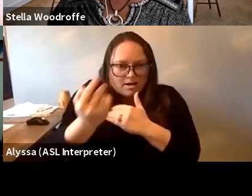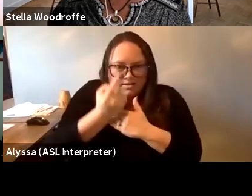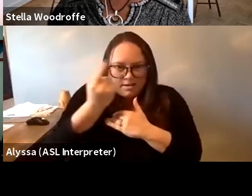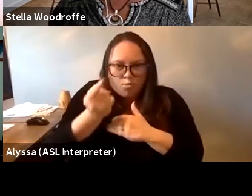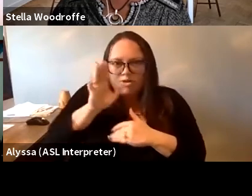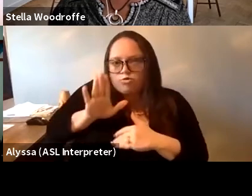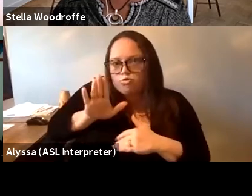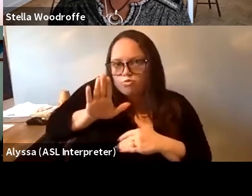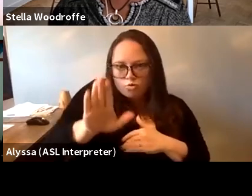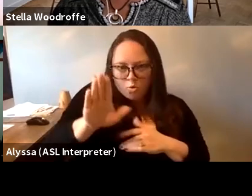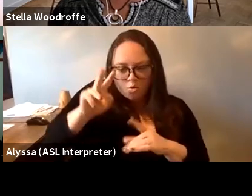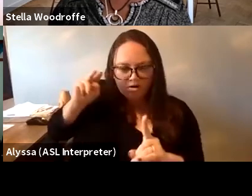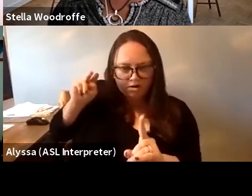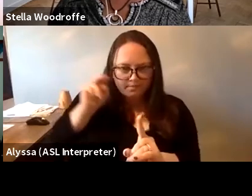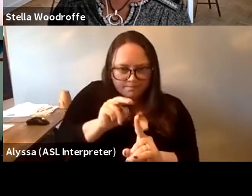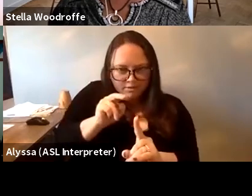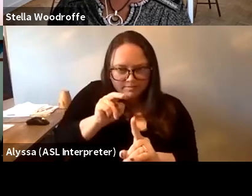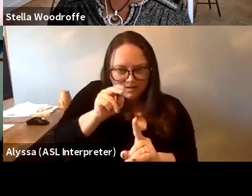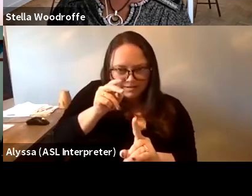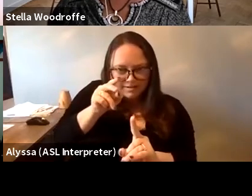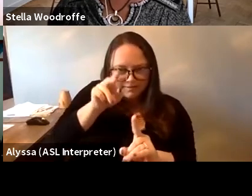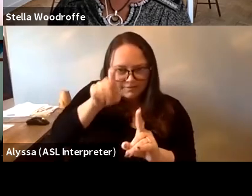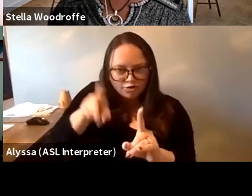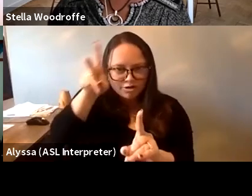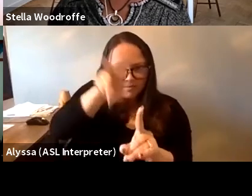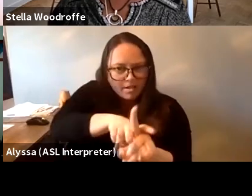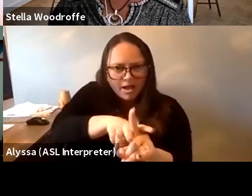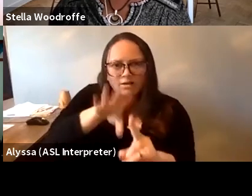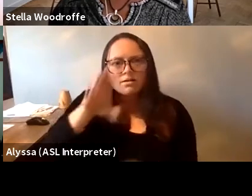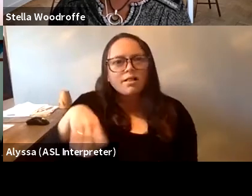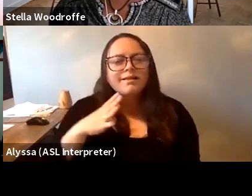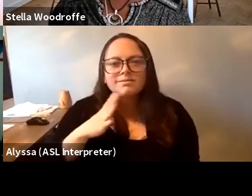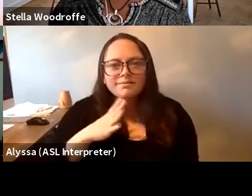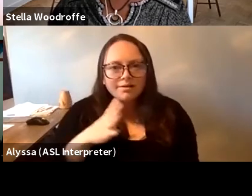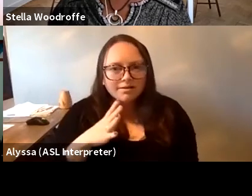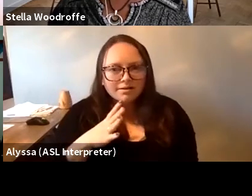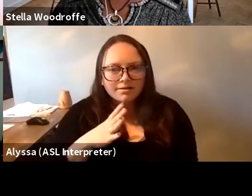applies to them, that it's okay, that you may not always figure